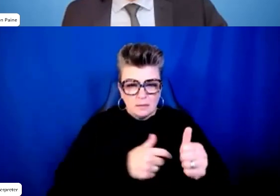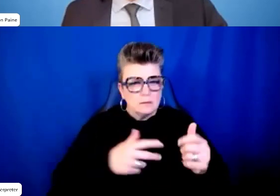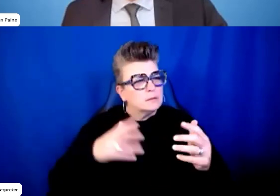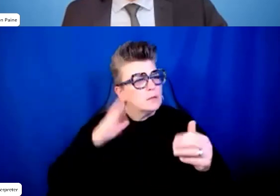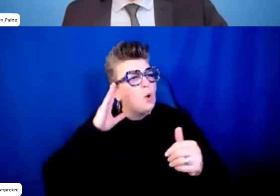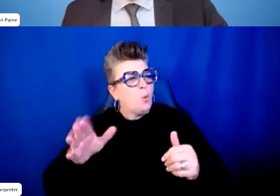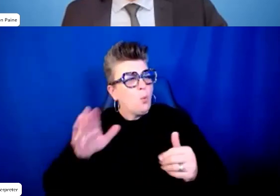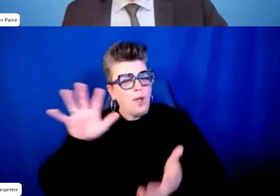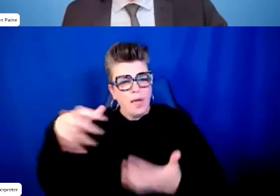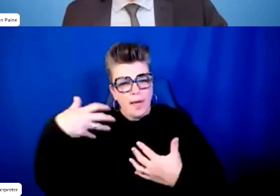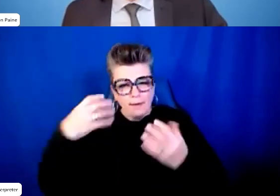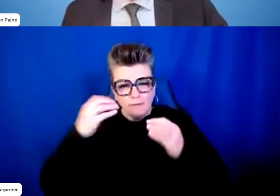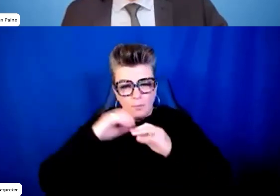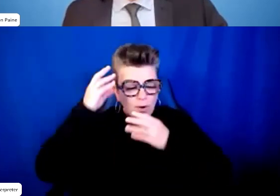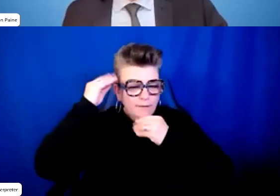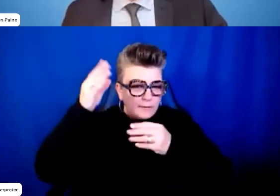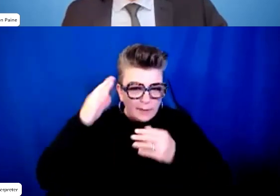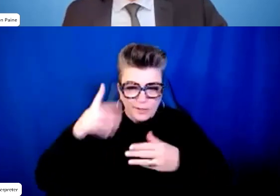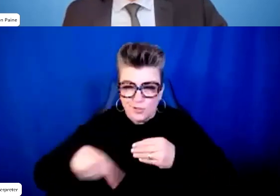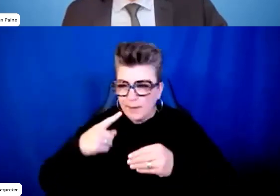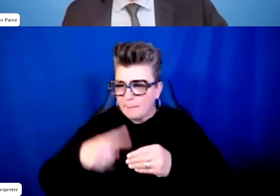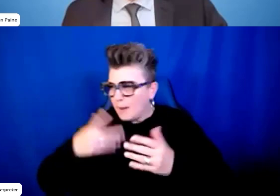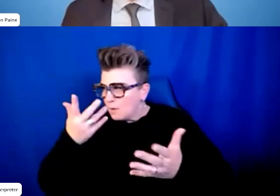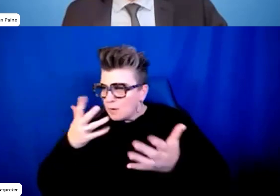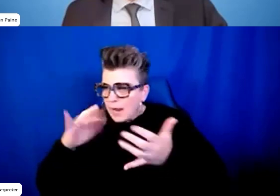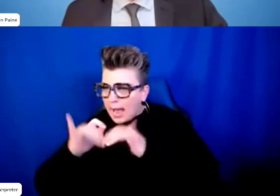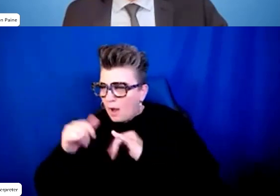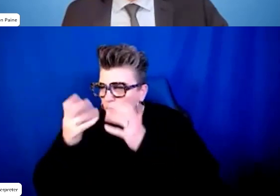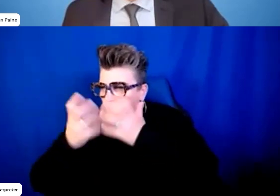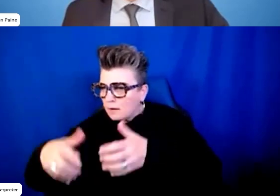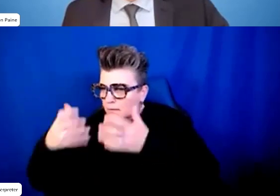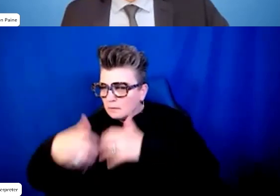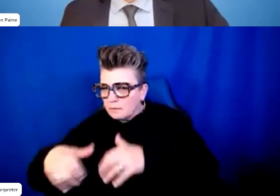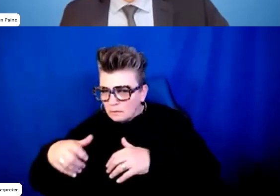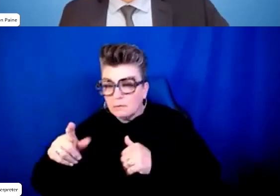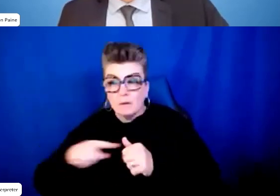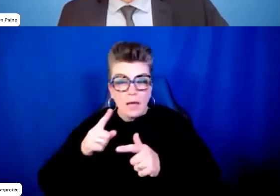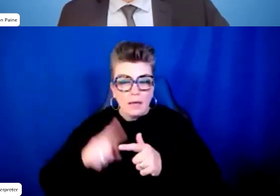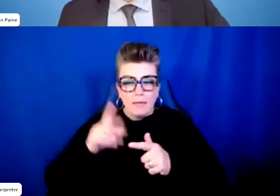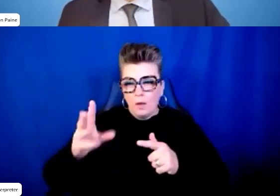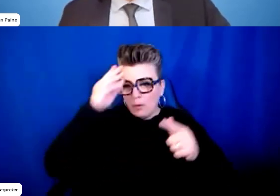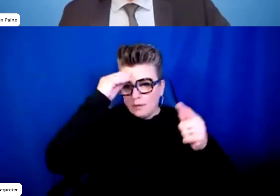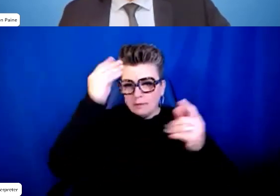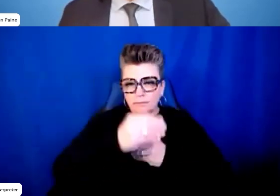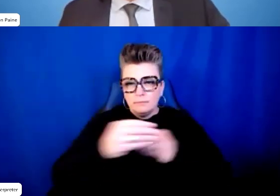on how the compliance piece is going to work in the future, and we'll be communicating that out.